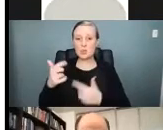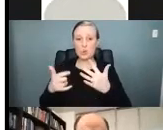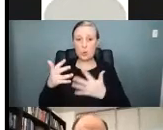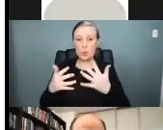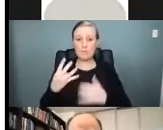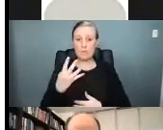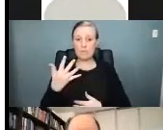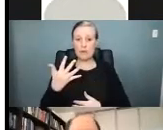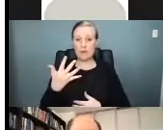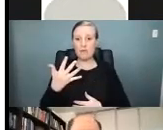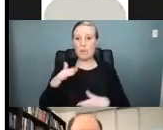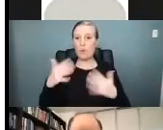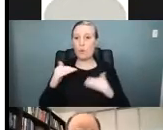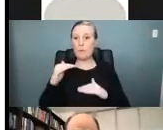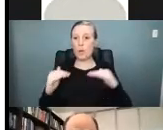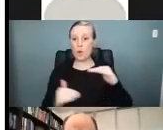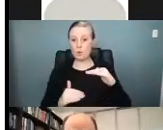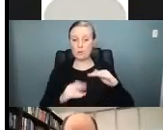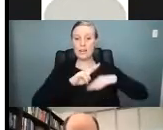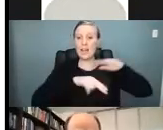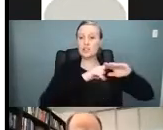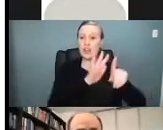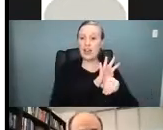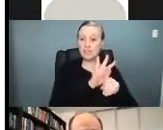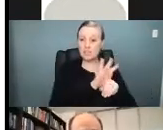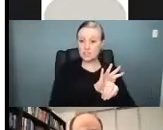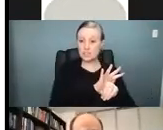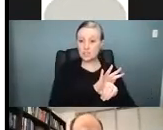compared to a national average, as you saw of over 71.